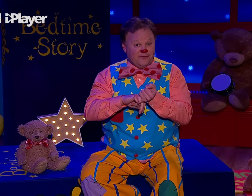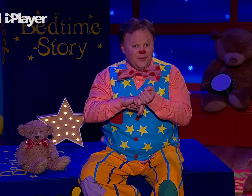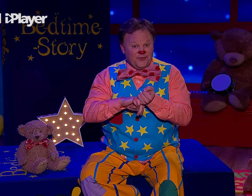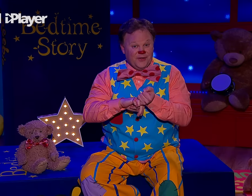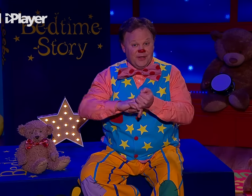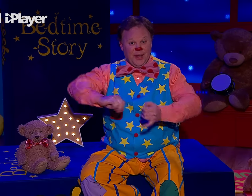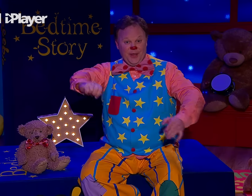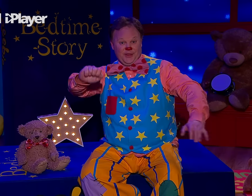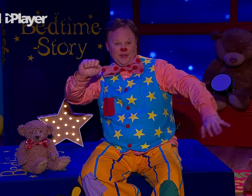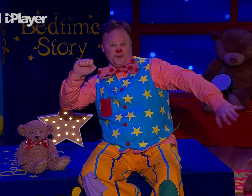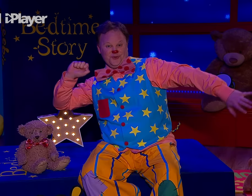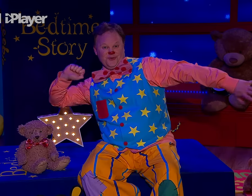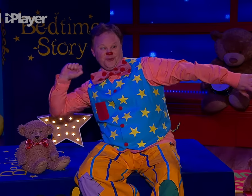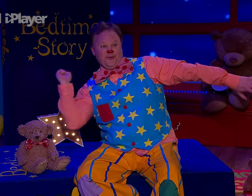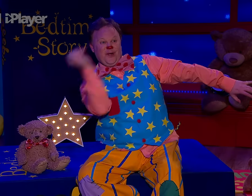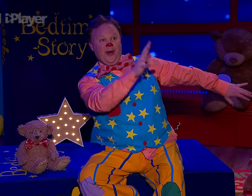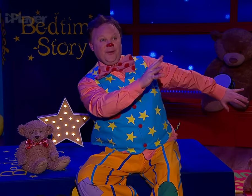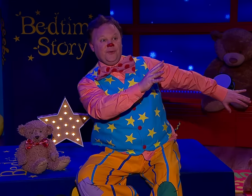susan throws